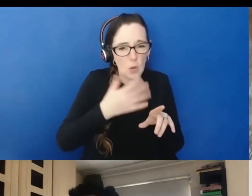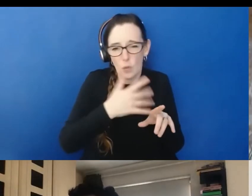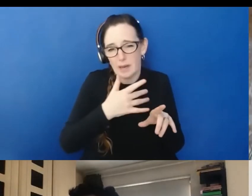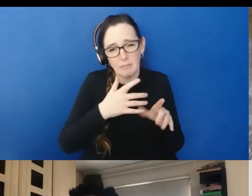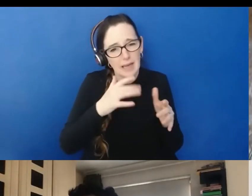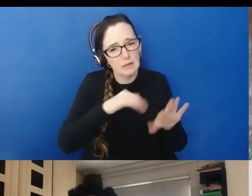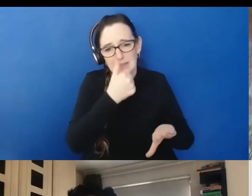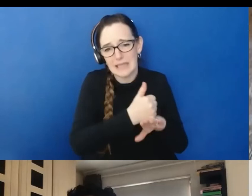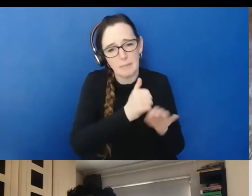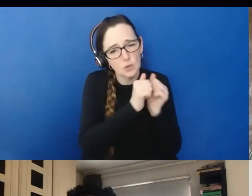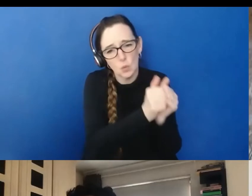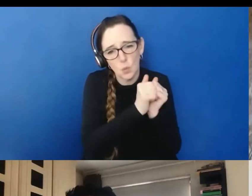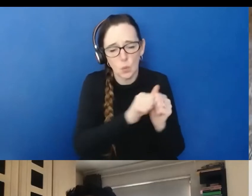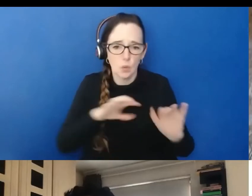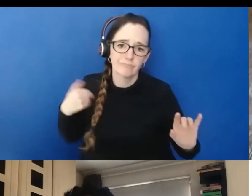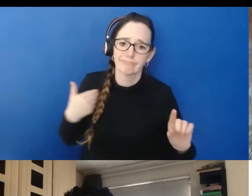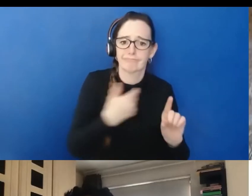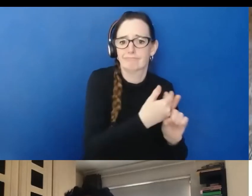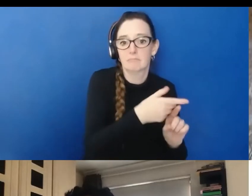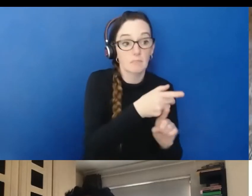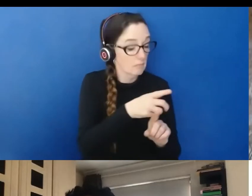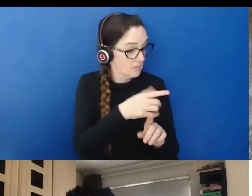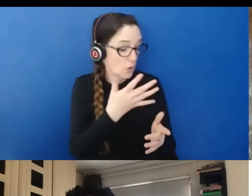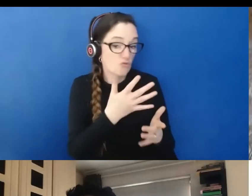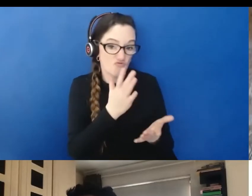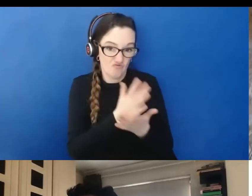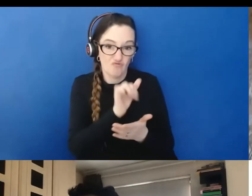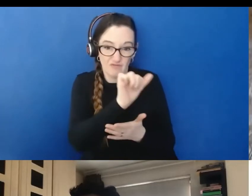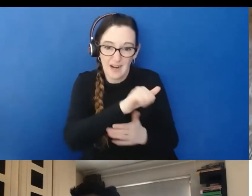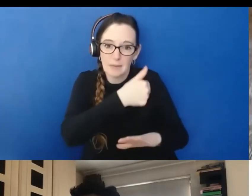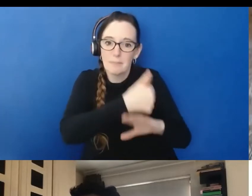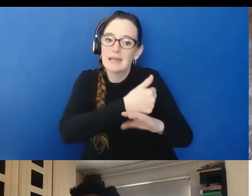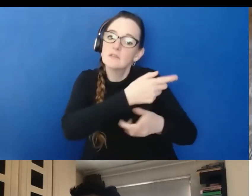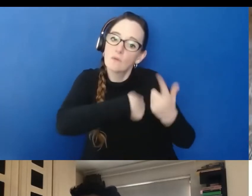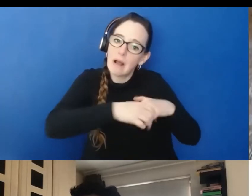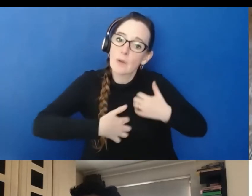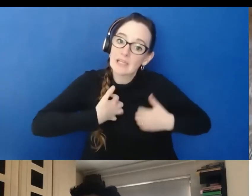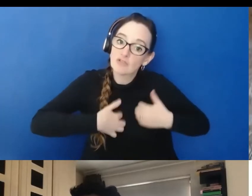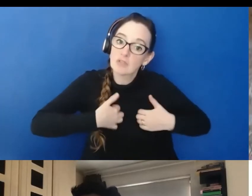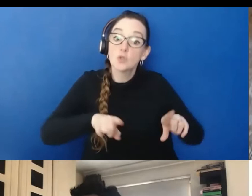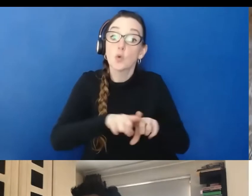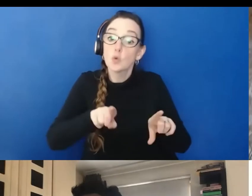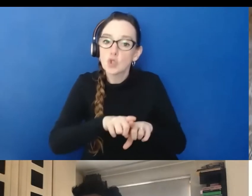based on the interest and also that we were really trying to raise awareness of many situations